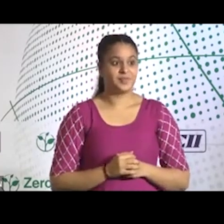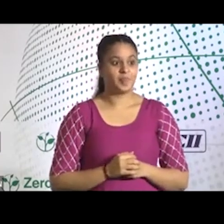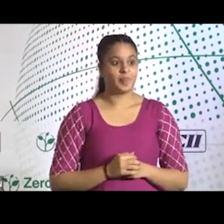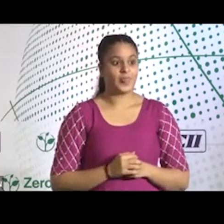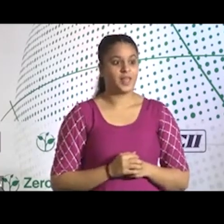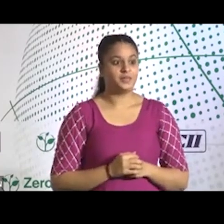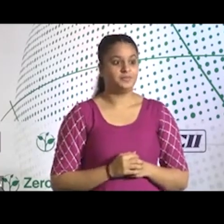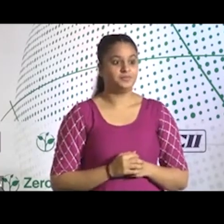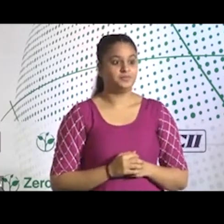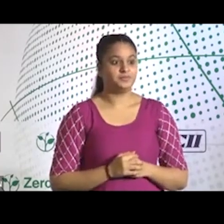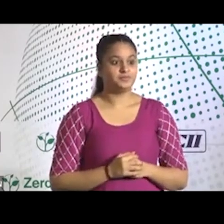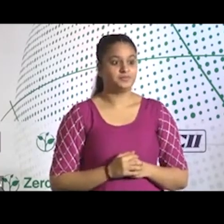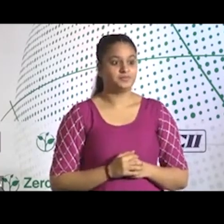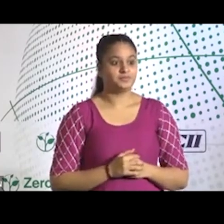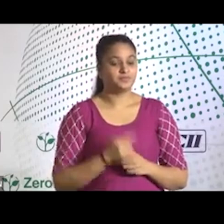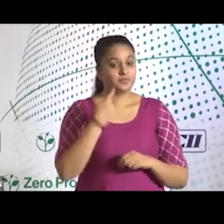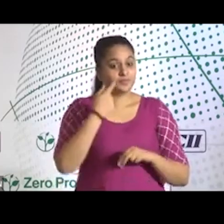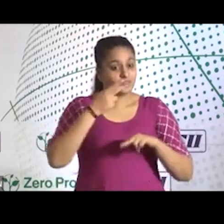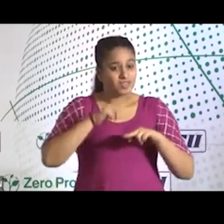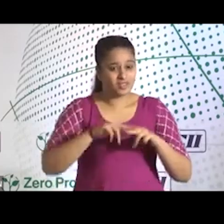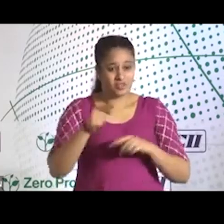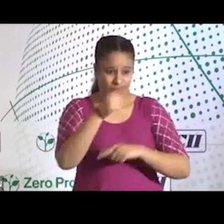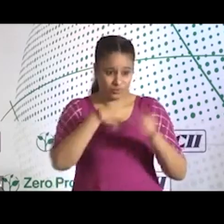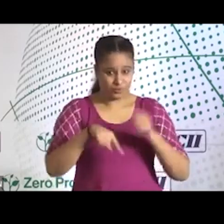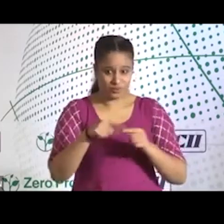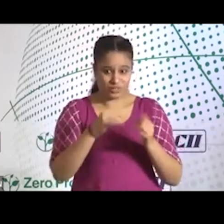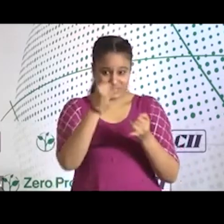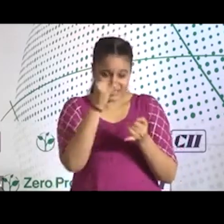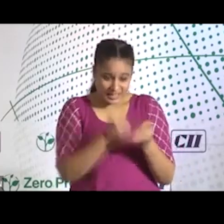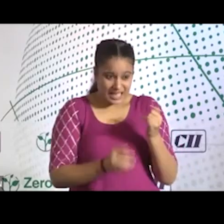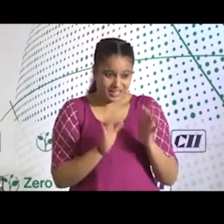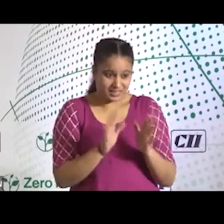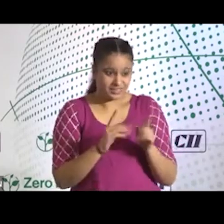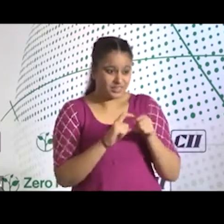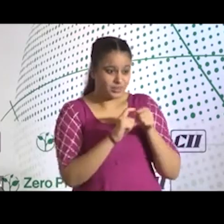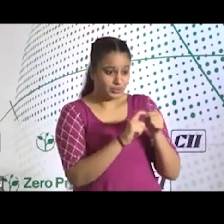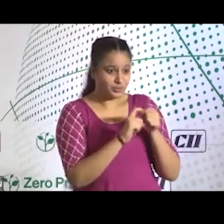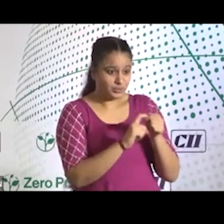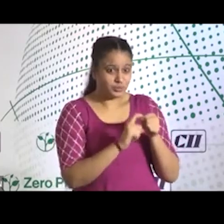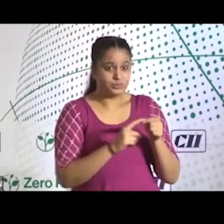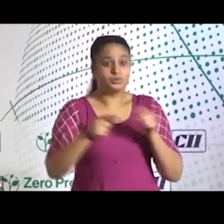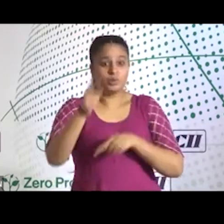and see if we get some time at the end for questions from the audience as well.